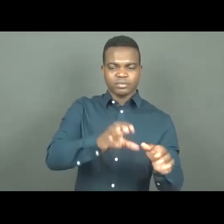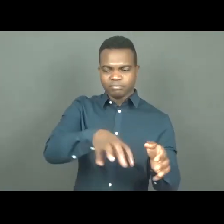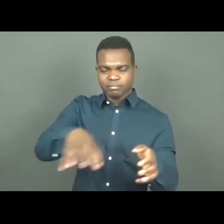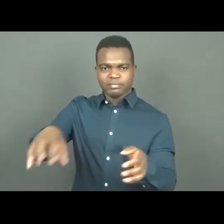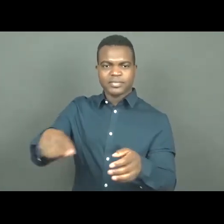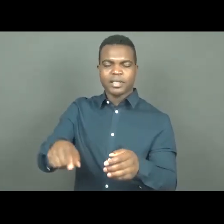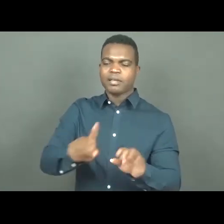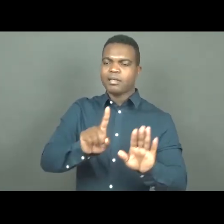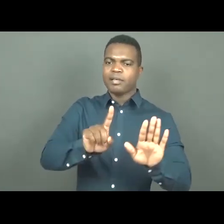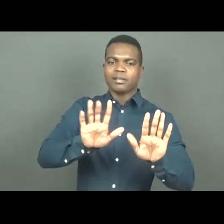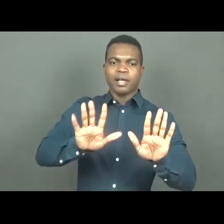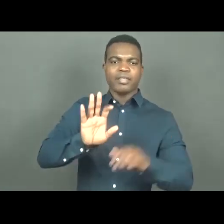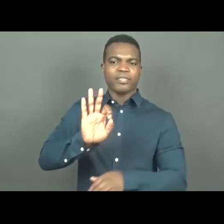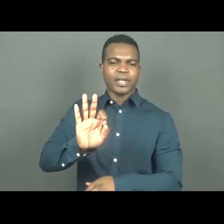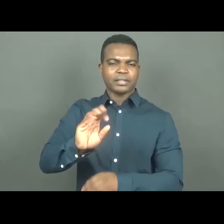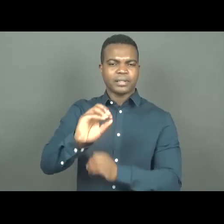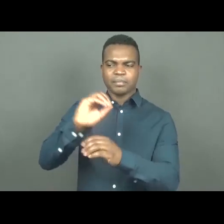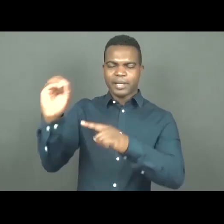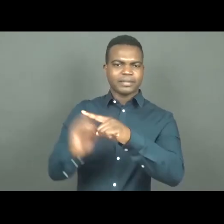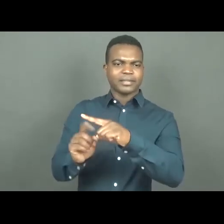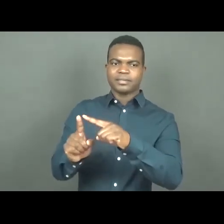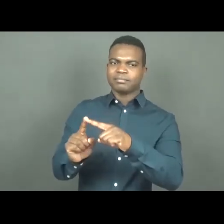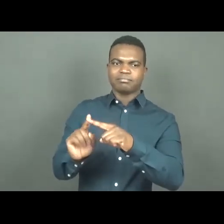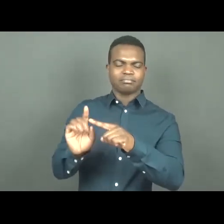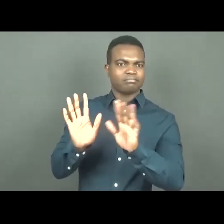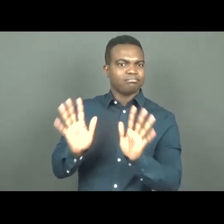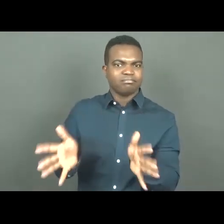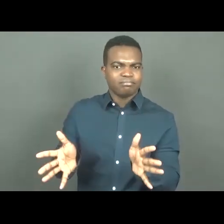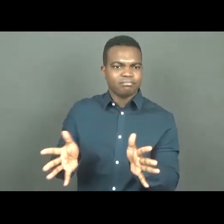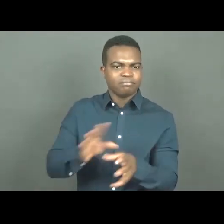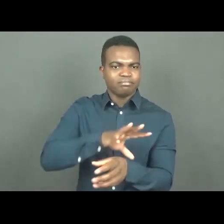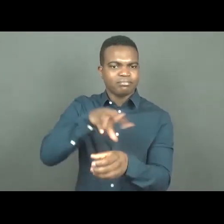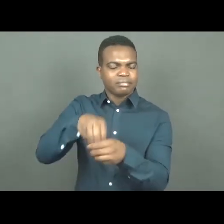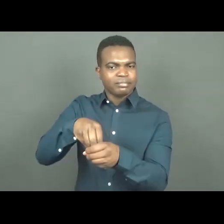For the second angle that I was look at, that's data on the results of projects,